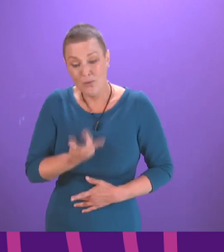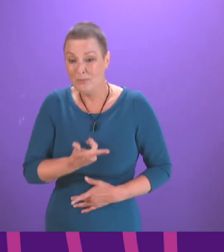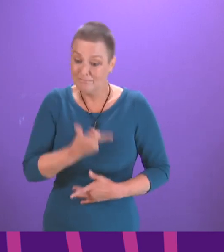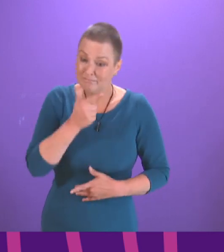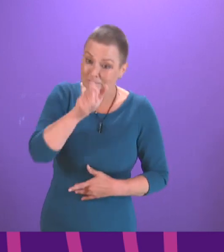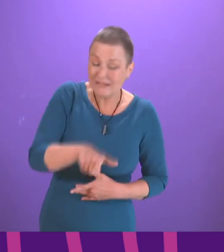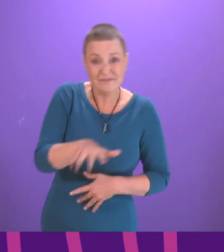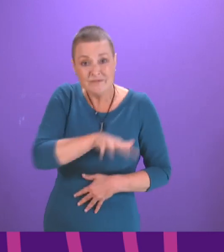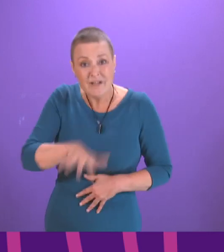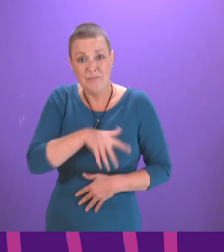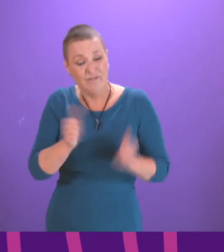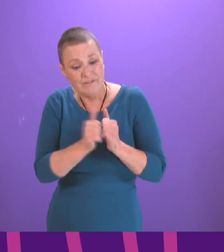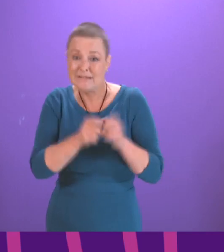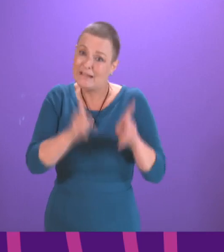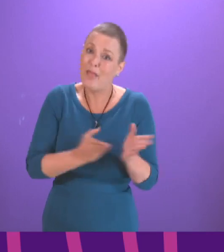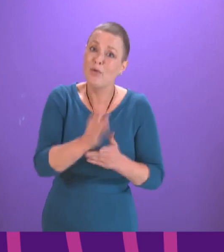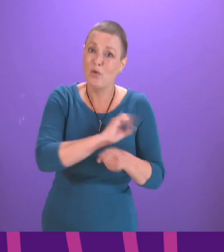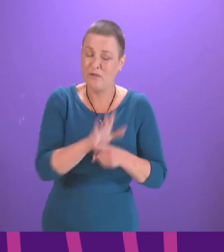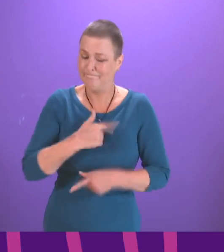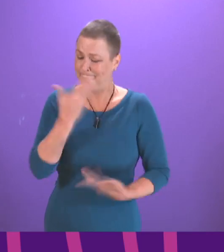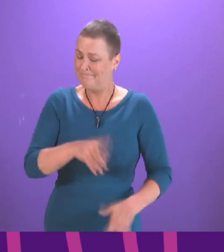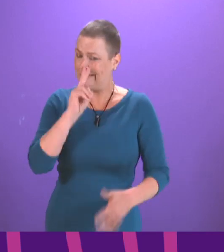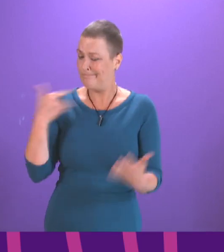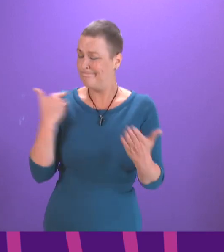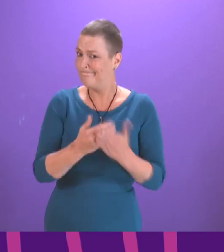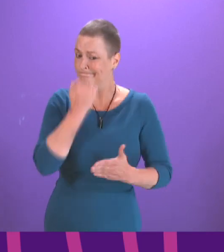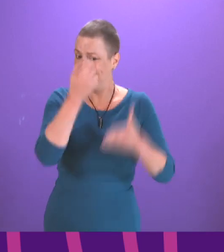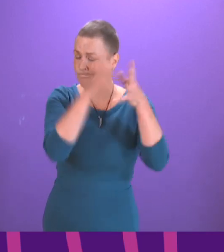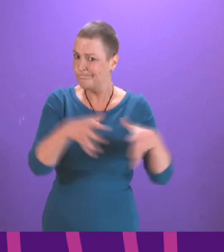Those figures show that we are still seeing high numbers of new cases, increasing hospital